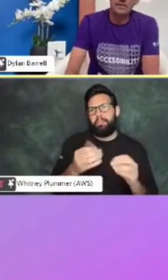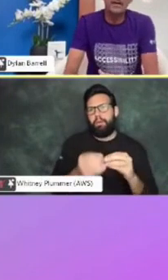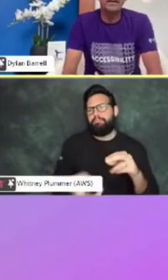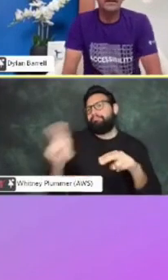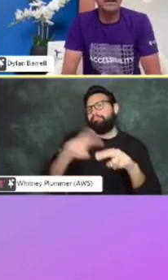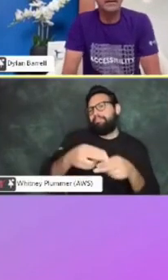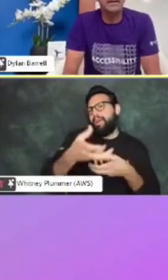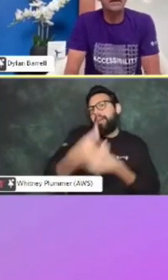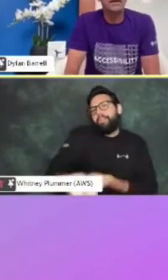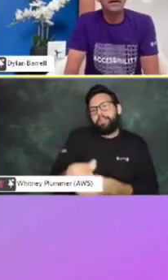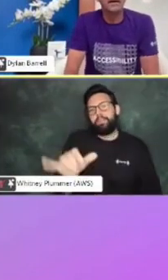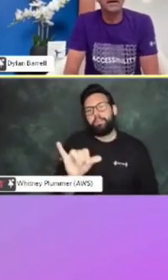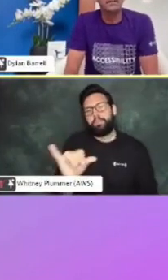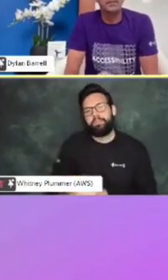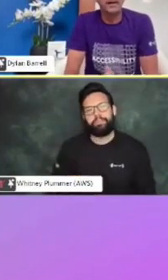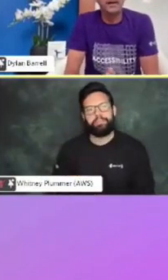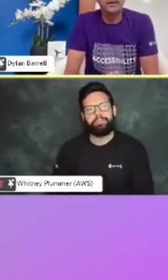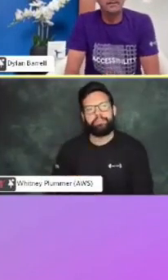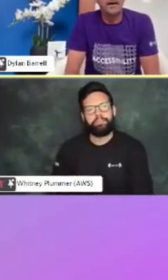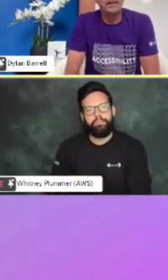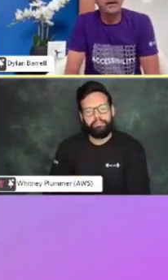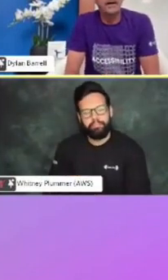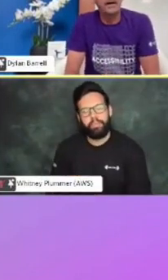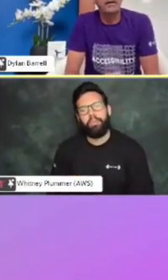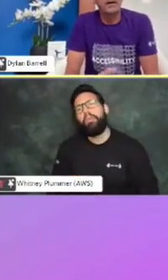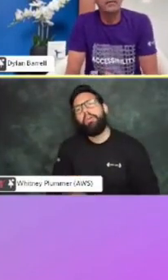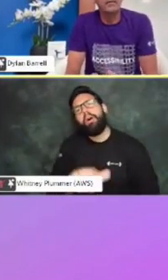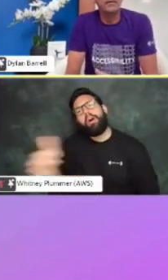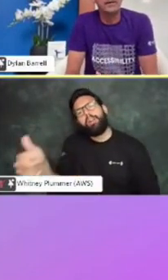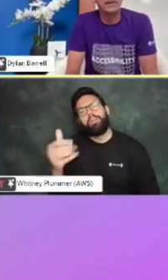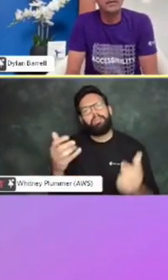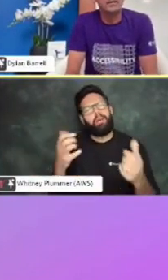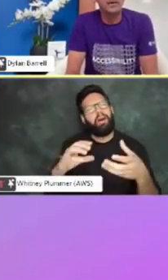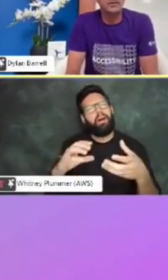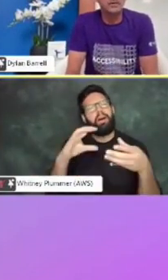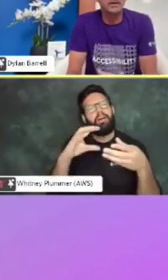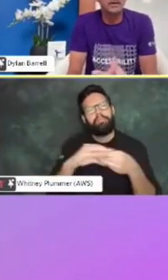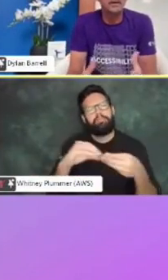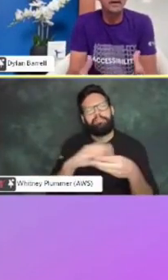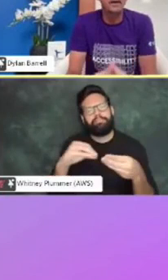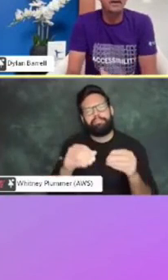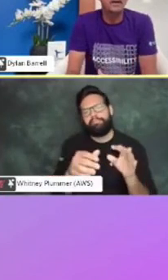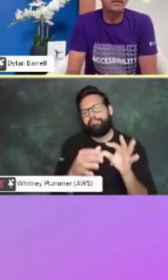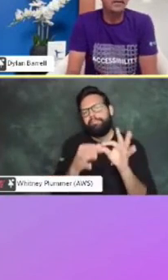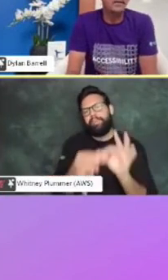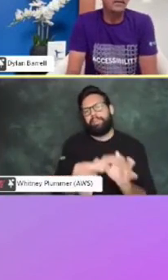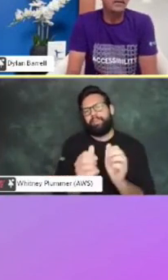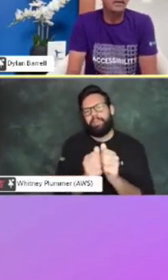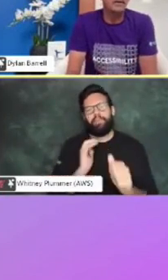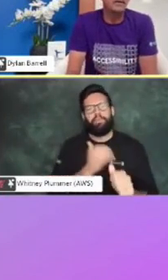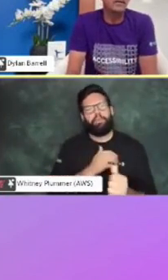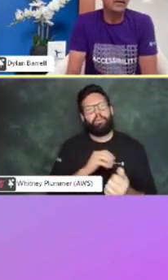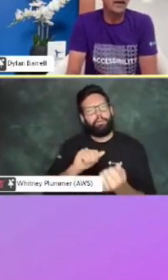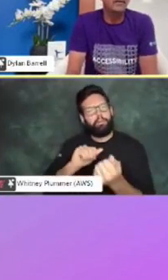The second thing I think I'd like to point out about our artificial intelligence approach, which I think sets us aside